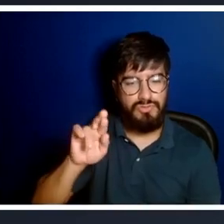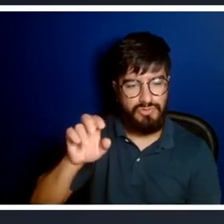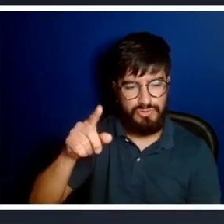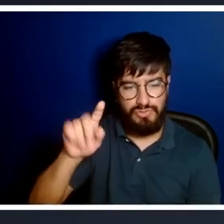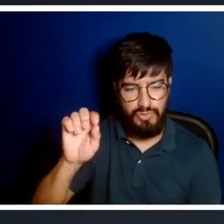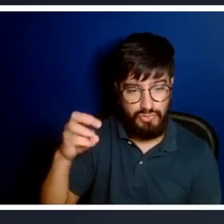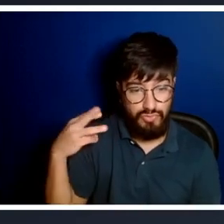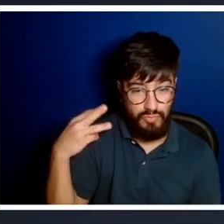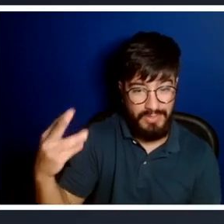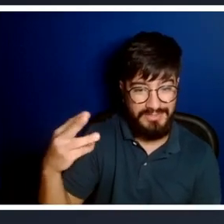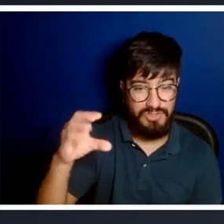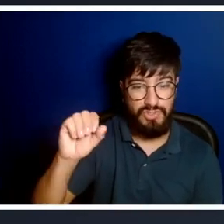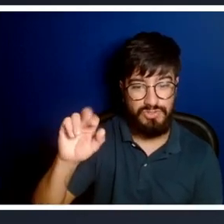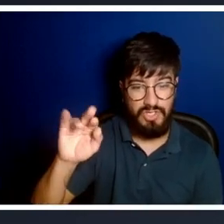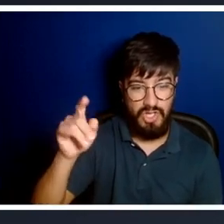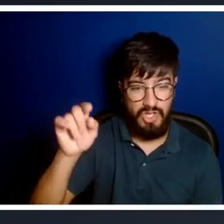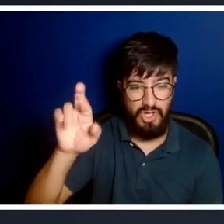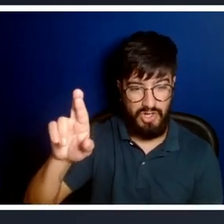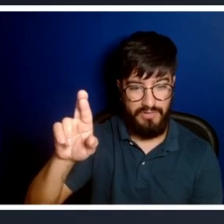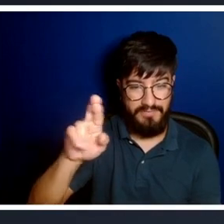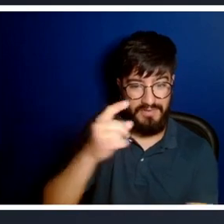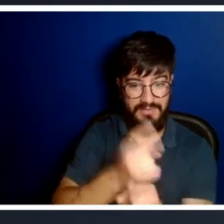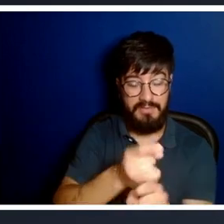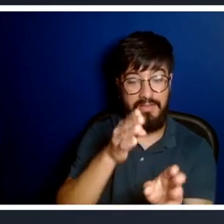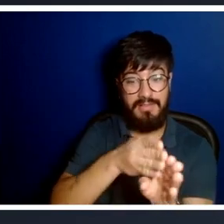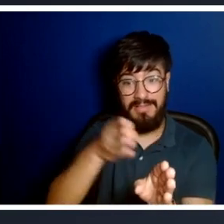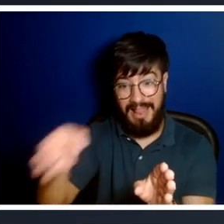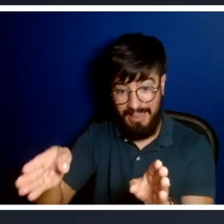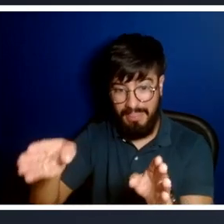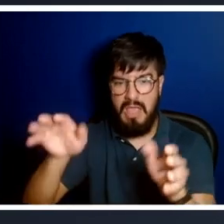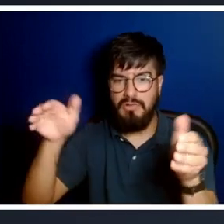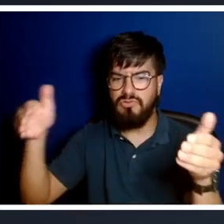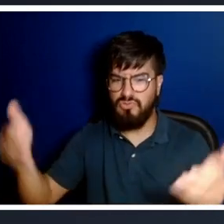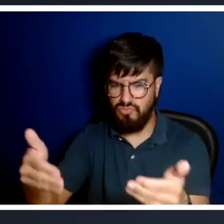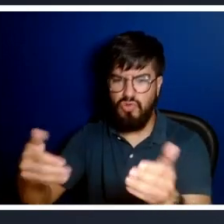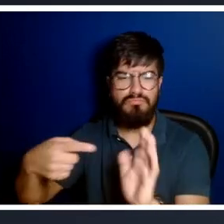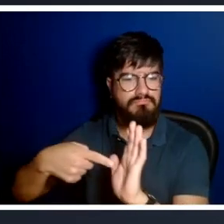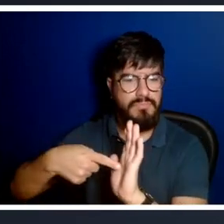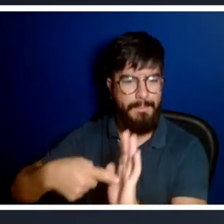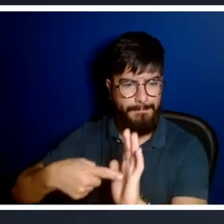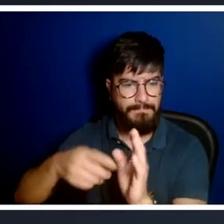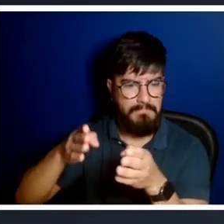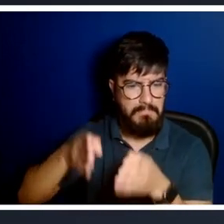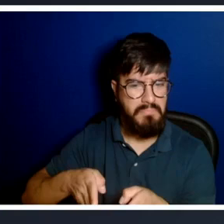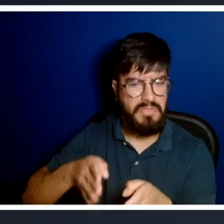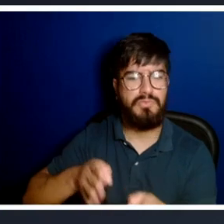which we introduce the person and focus on close looking at the portrait. We ask what details do